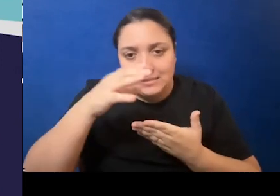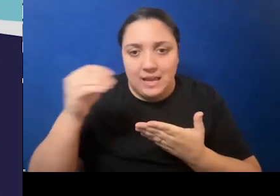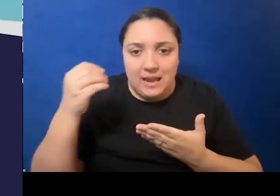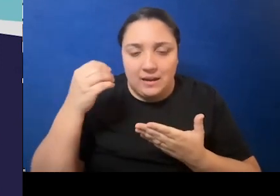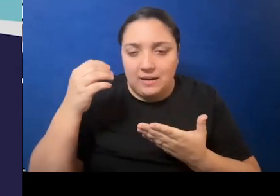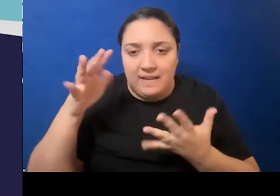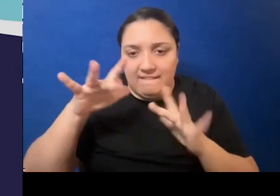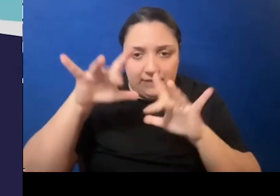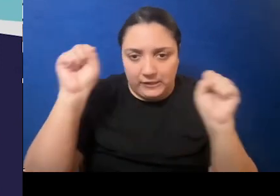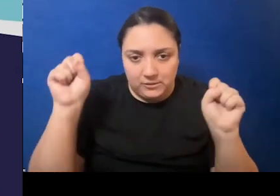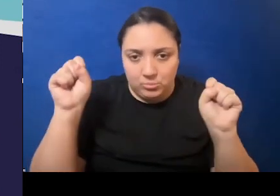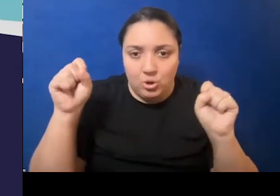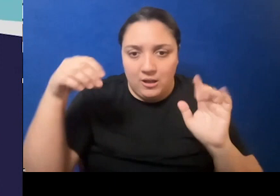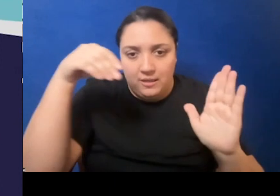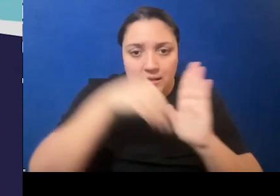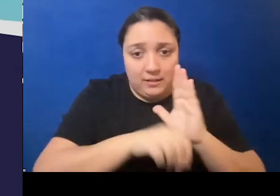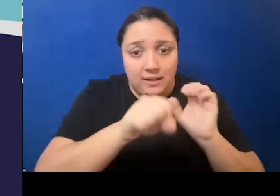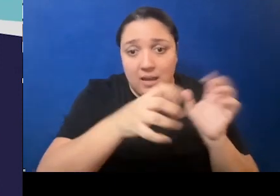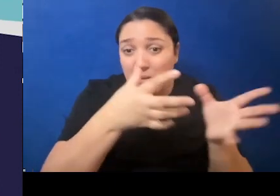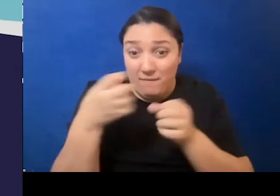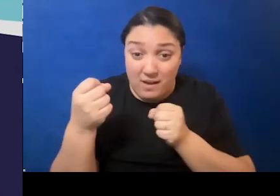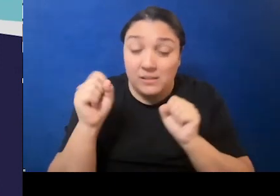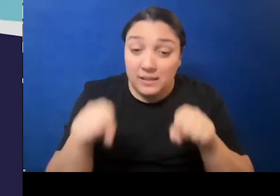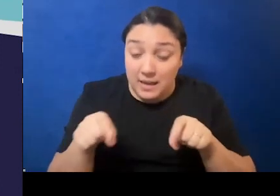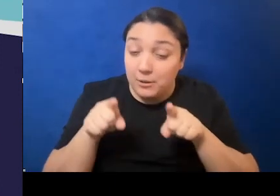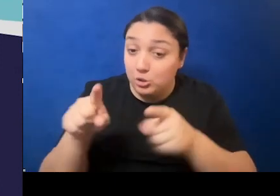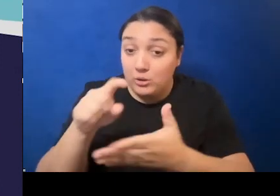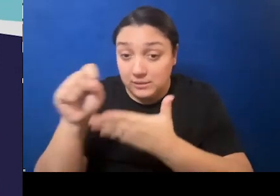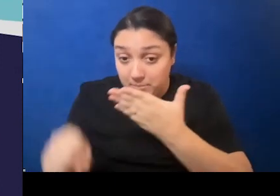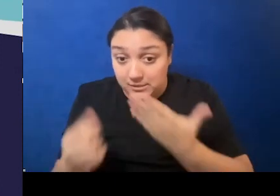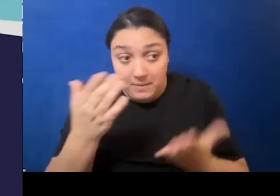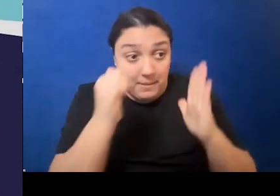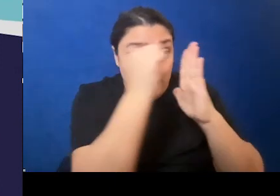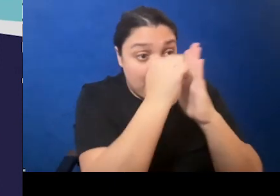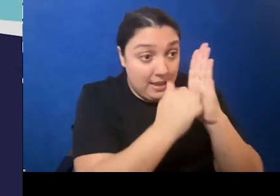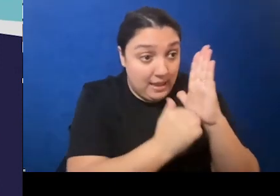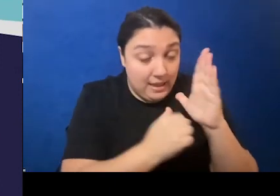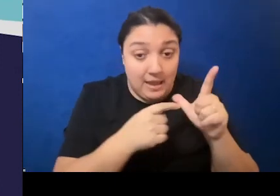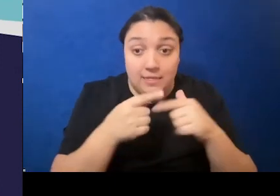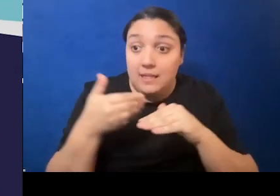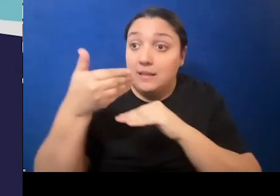AND THE DECLINE CAN BE FAST, IT CAN BE IN THE SEMESTER.